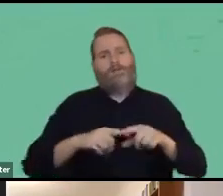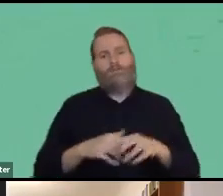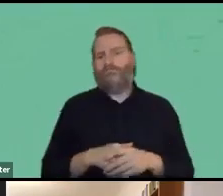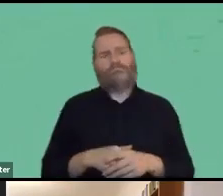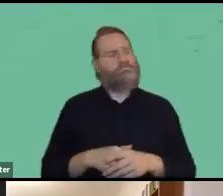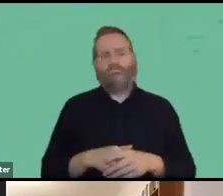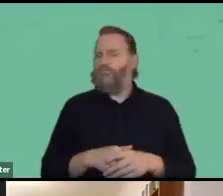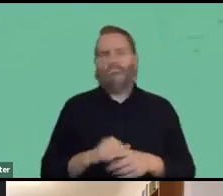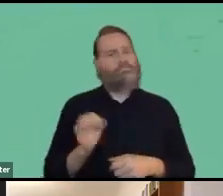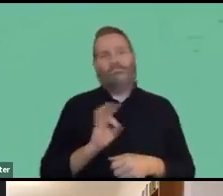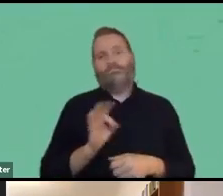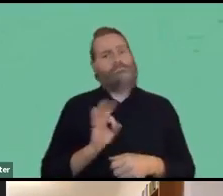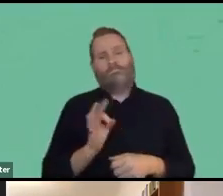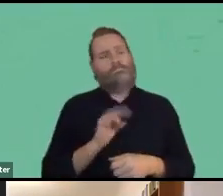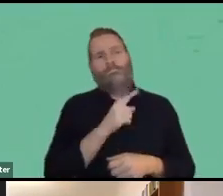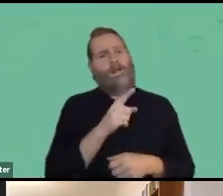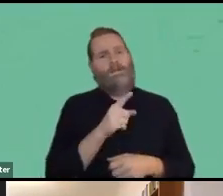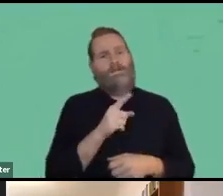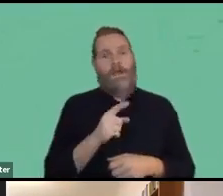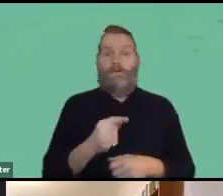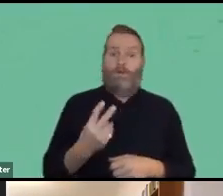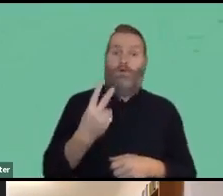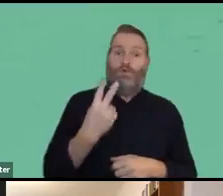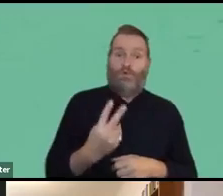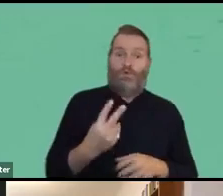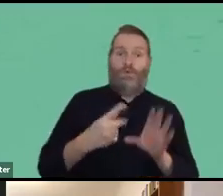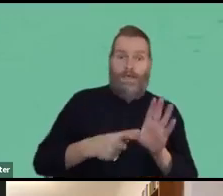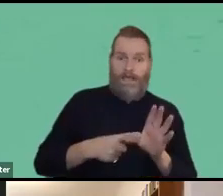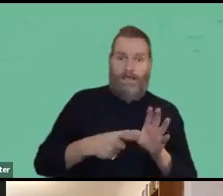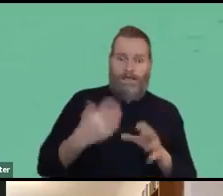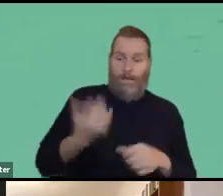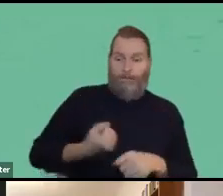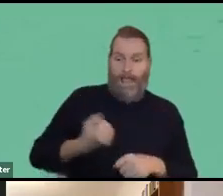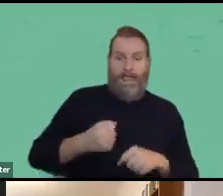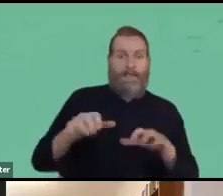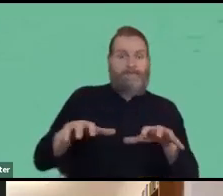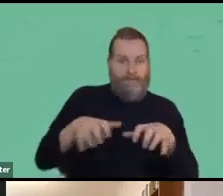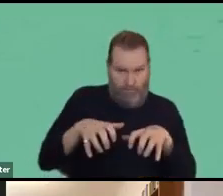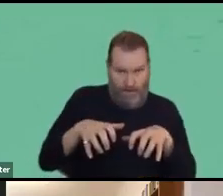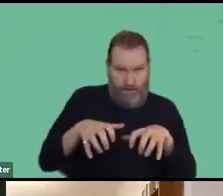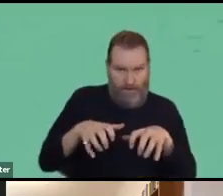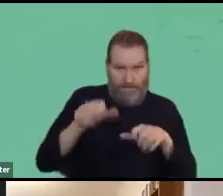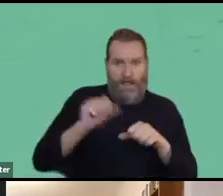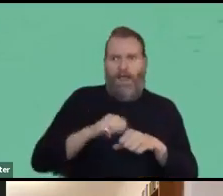I know that having the two year pay freeze and then six odd seven years of one percents meant